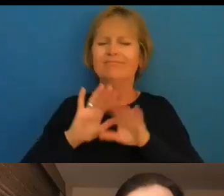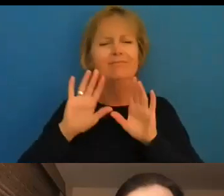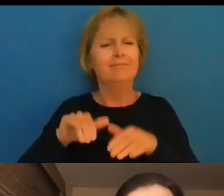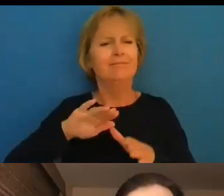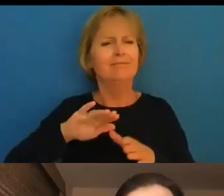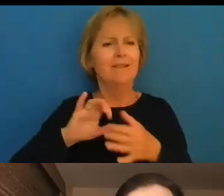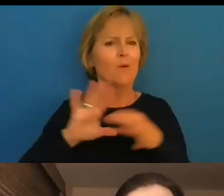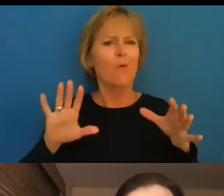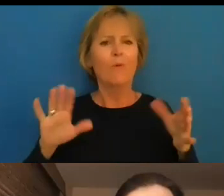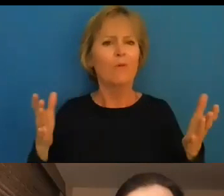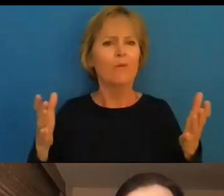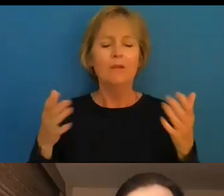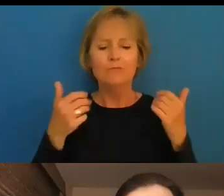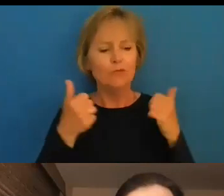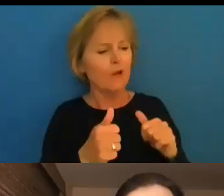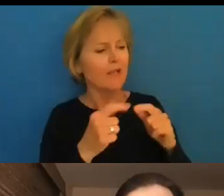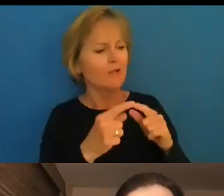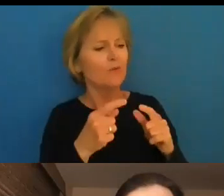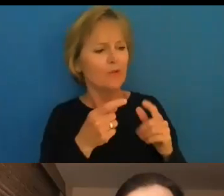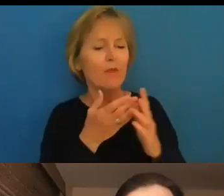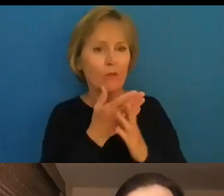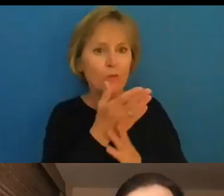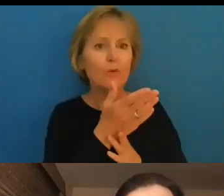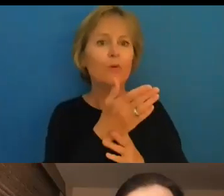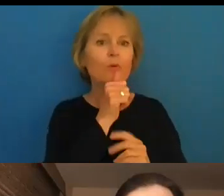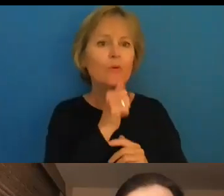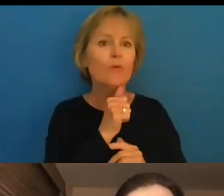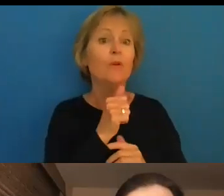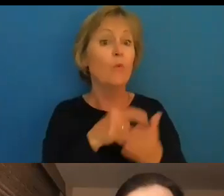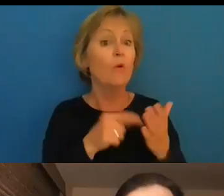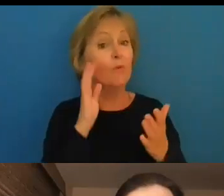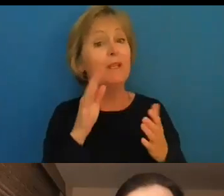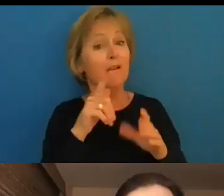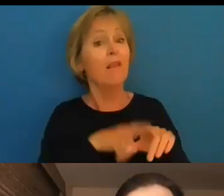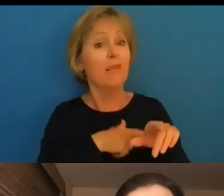you know-- try to get through what I feel is going to be a very long quarantine,